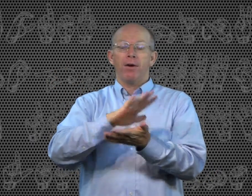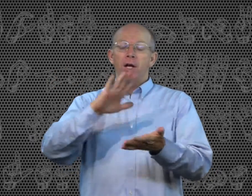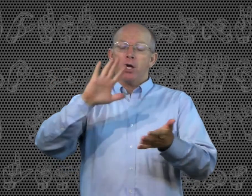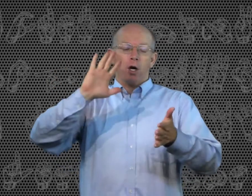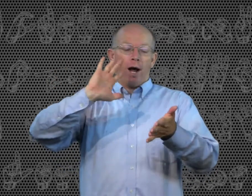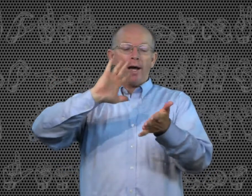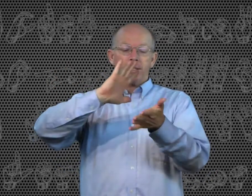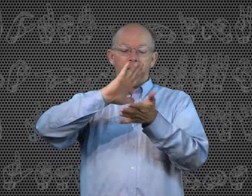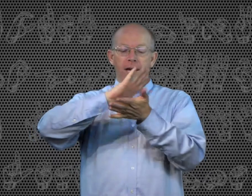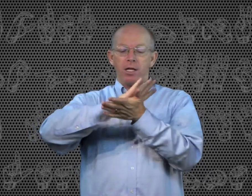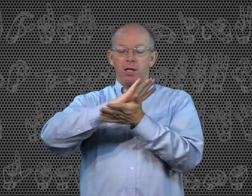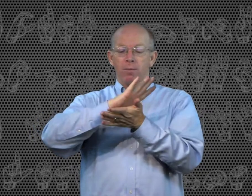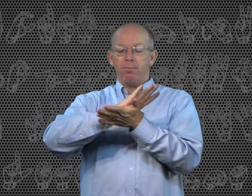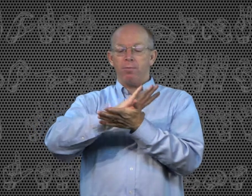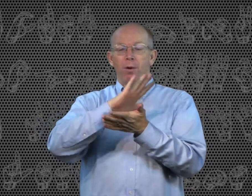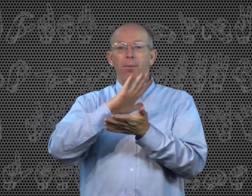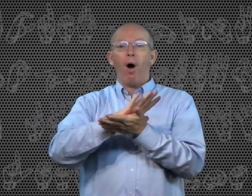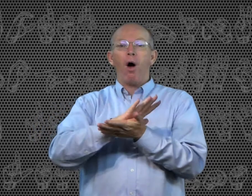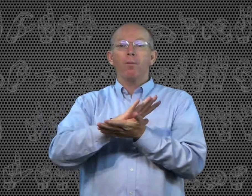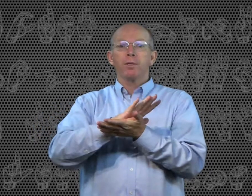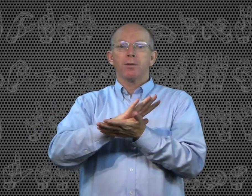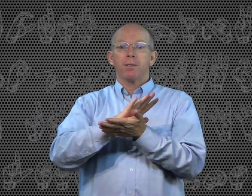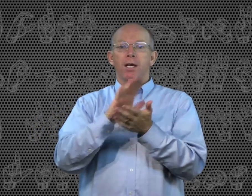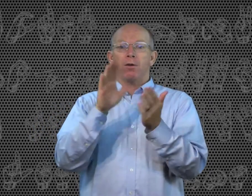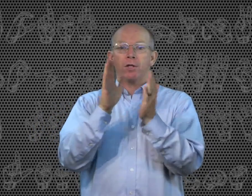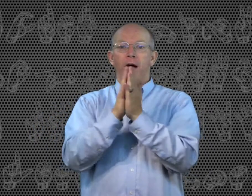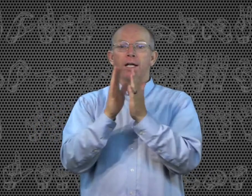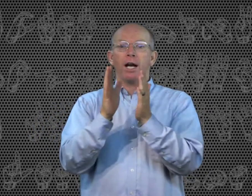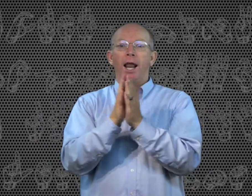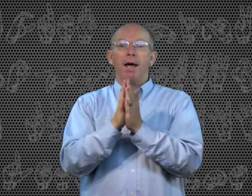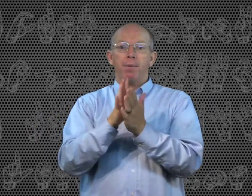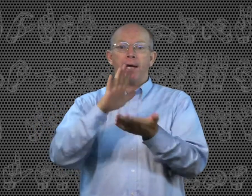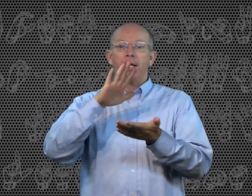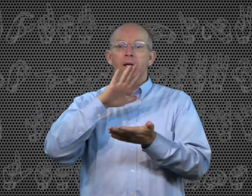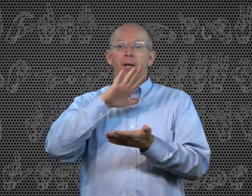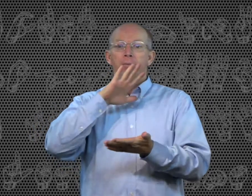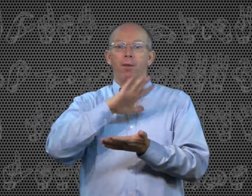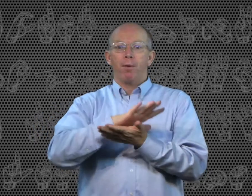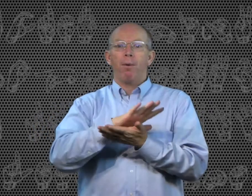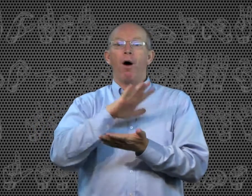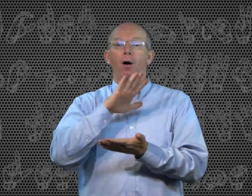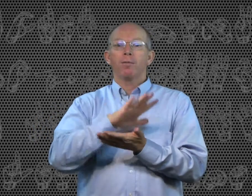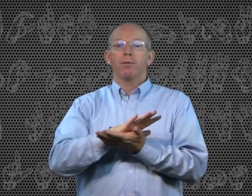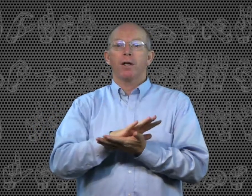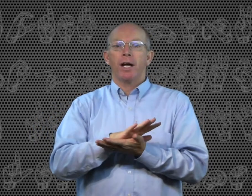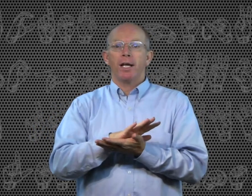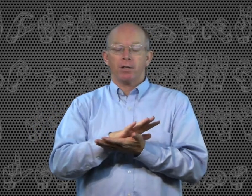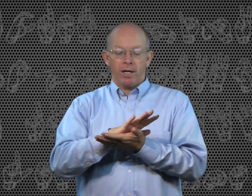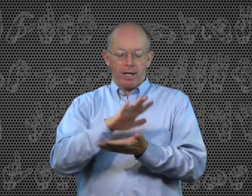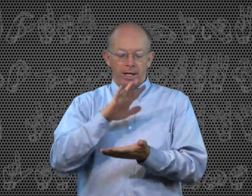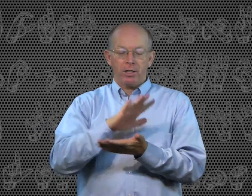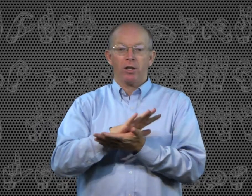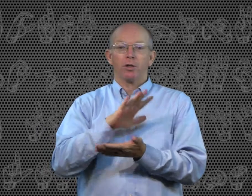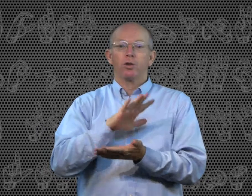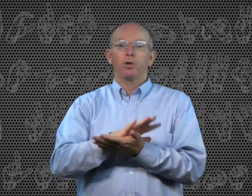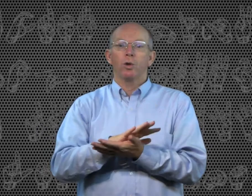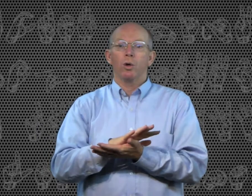You are actually hitting the palms themselves. Not clapping. But the palms of your hands are hitting each other. School.